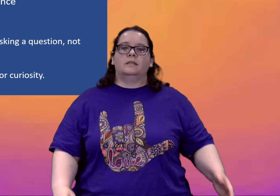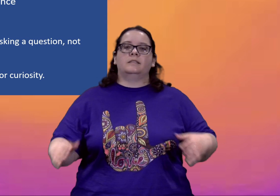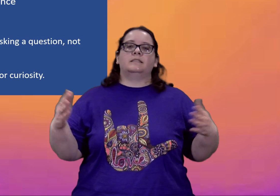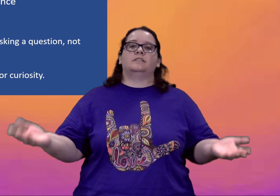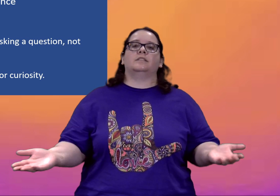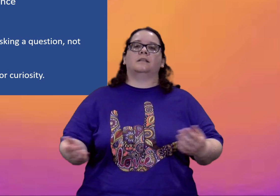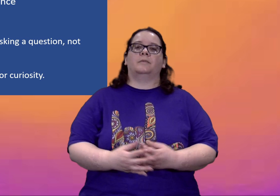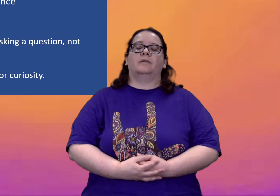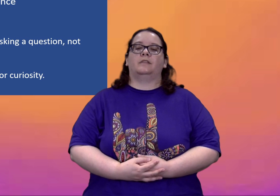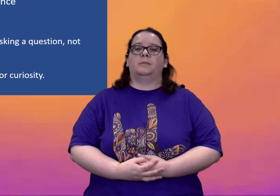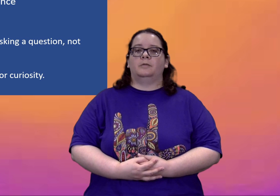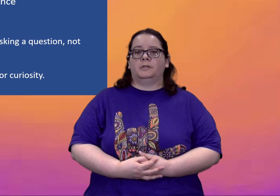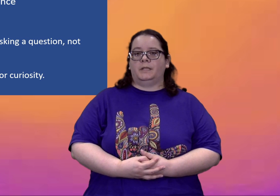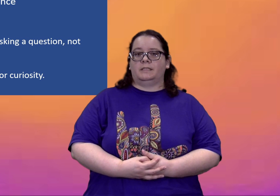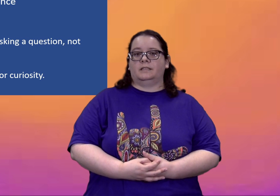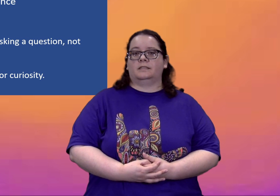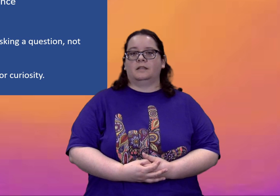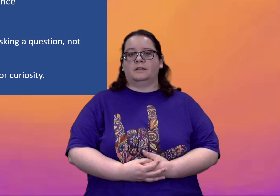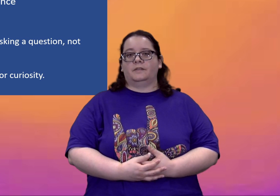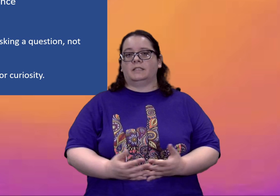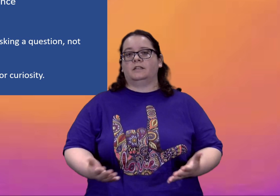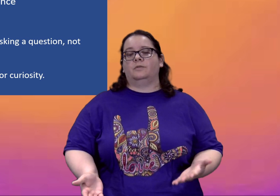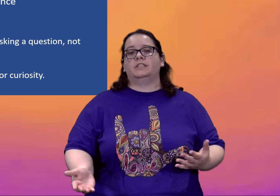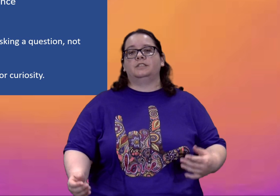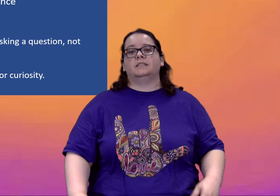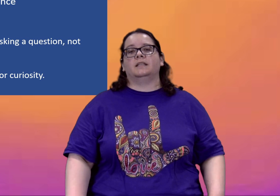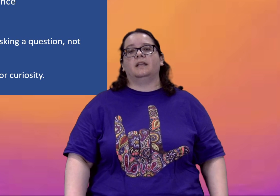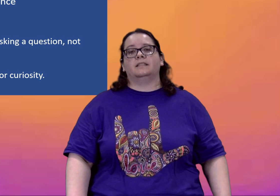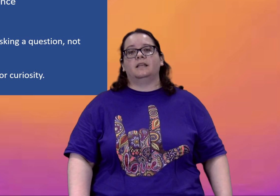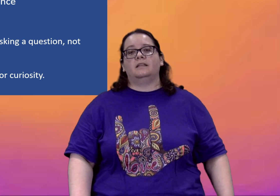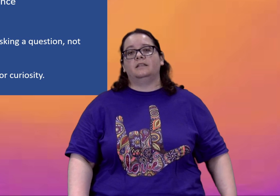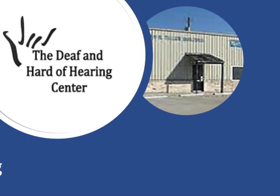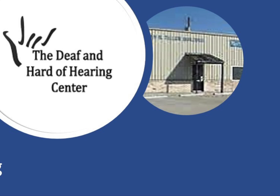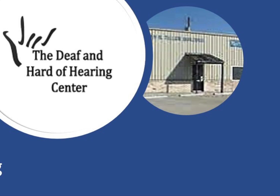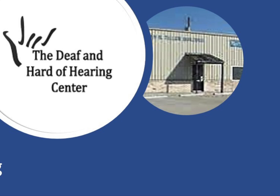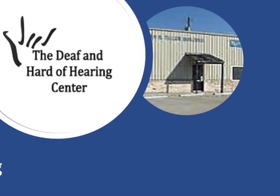So this is just some of the bare-bone basics of asking questions in ASL. If you're interested